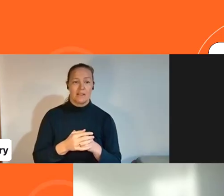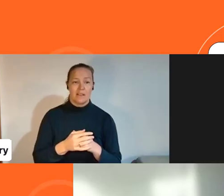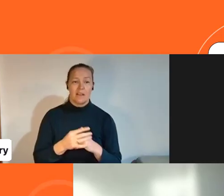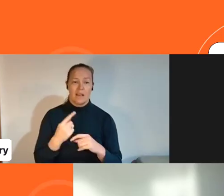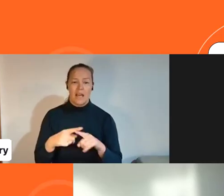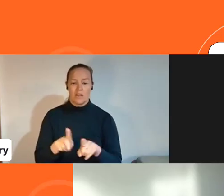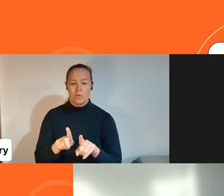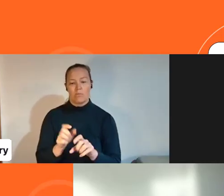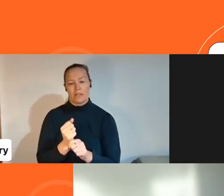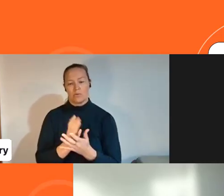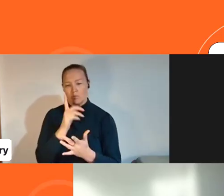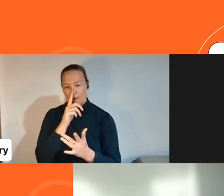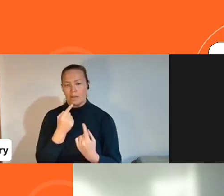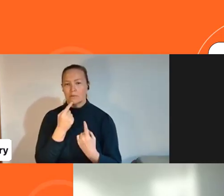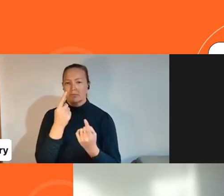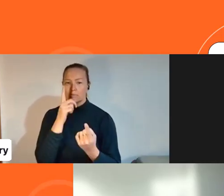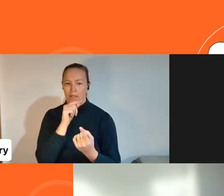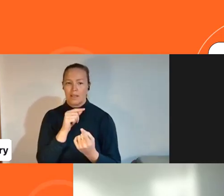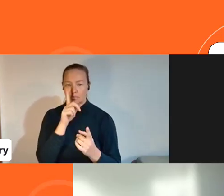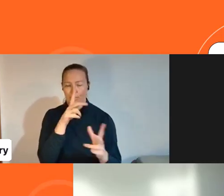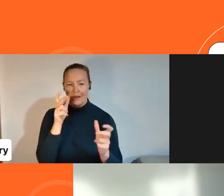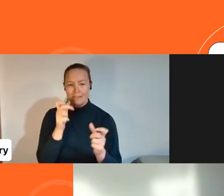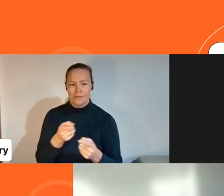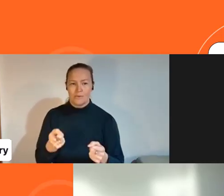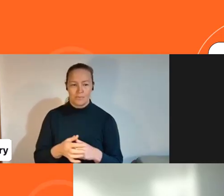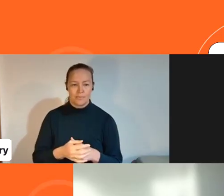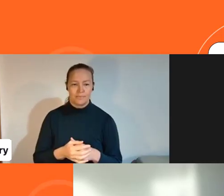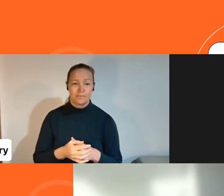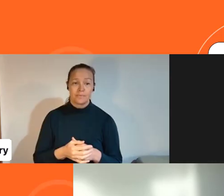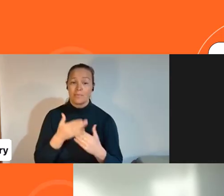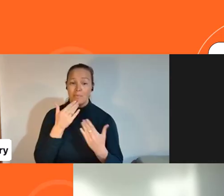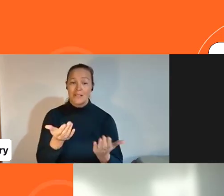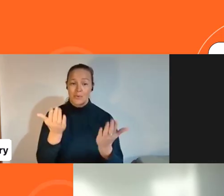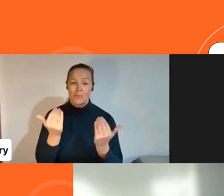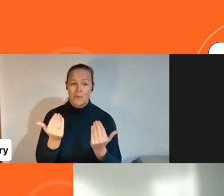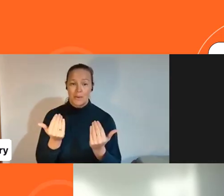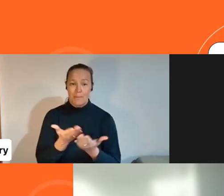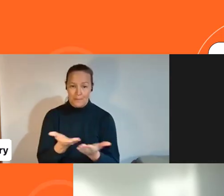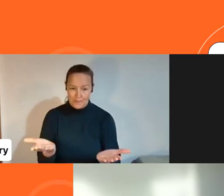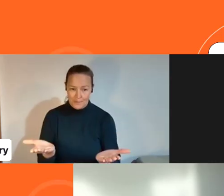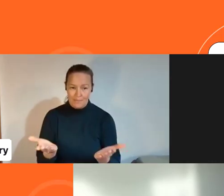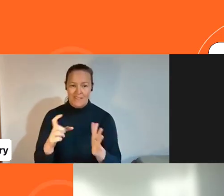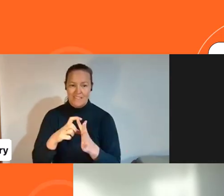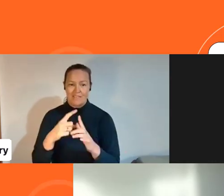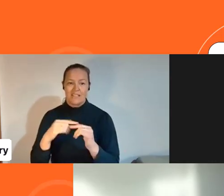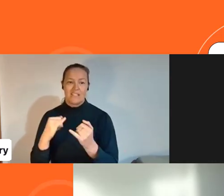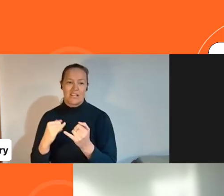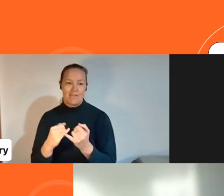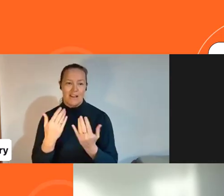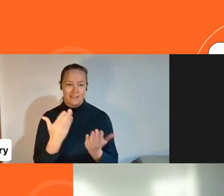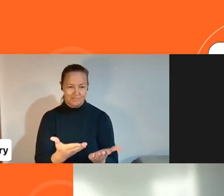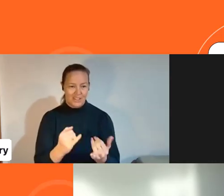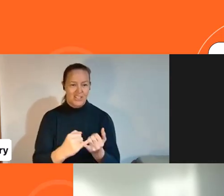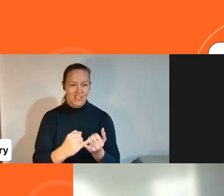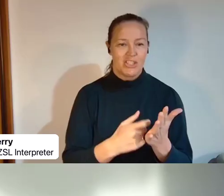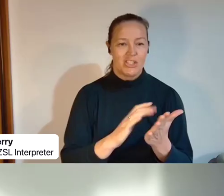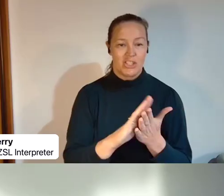in our democracy. Please join me in welcoming David and Shara. Shara, over to you. Kia ora,